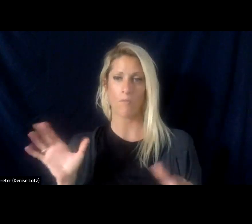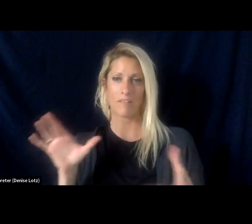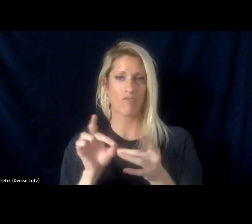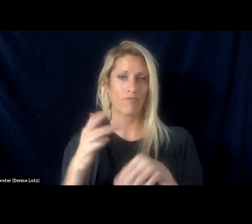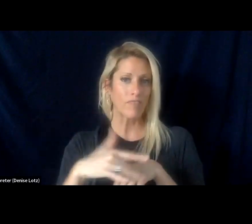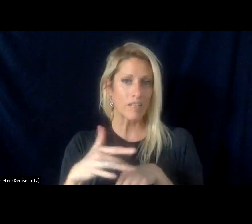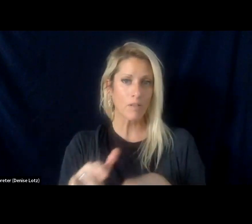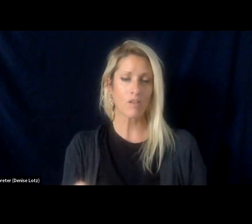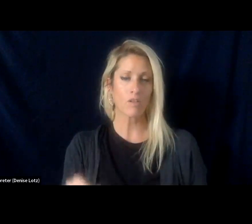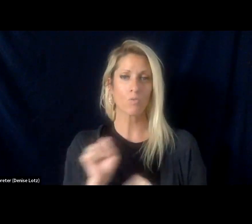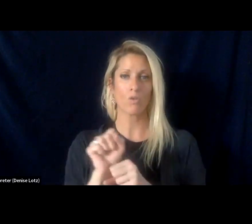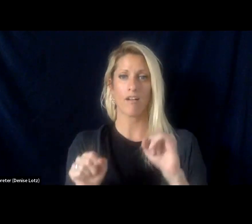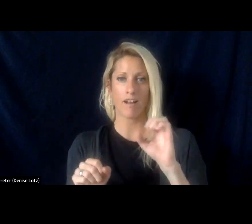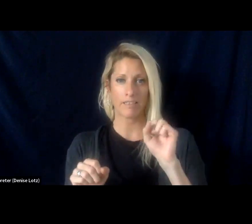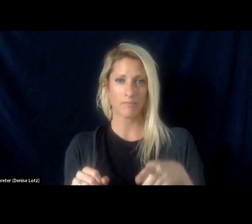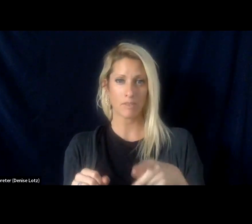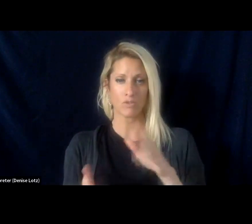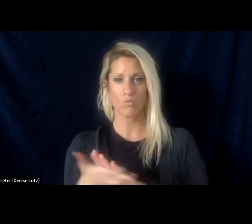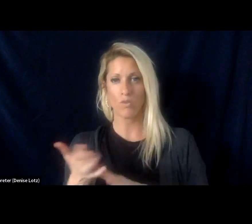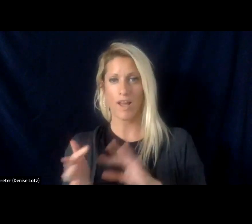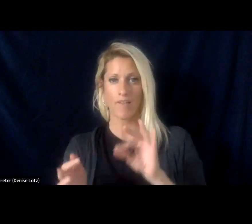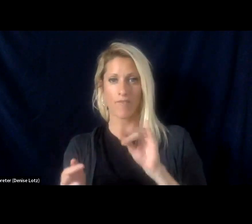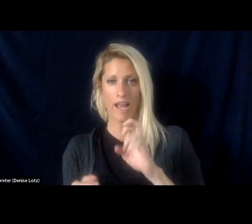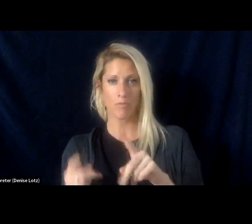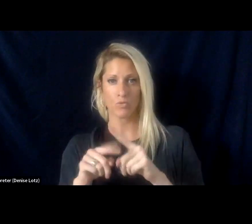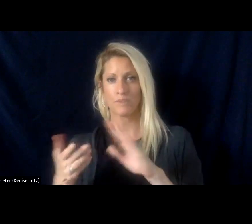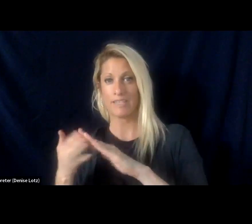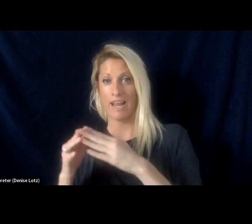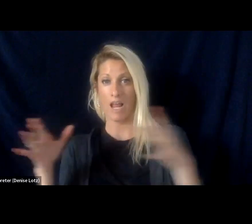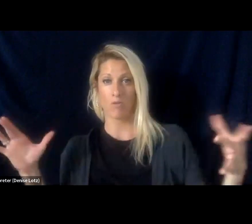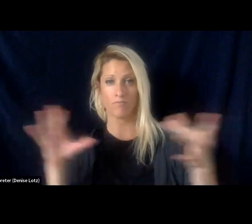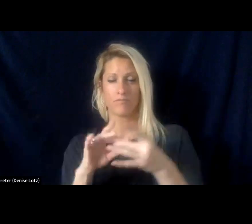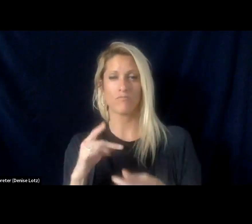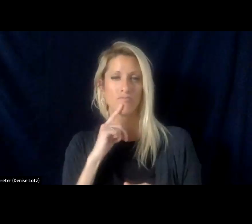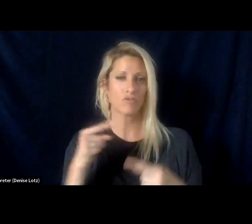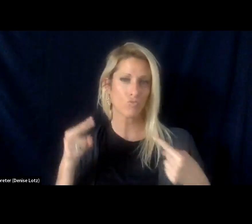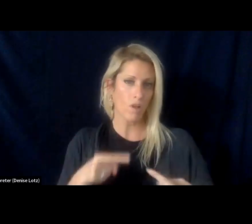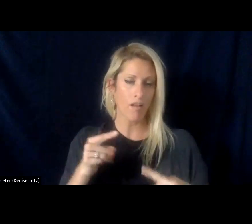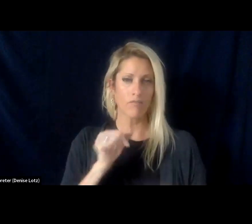and working with isps to run fiber to town has been a struggle because it's not financially